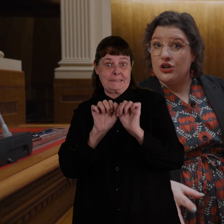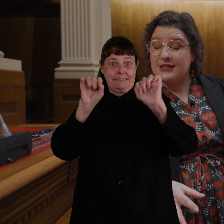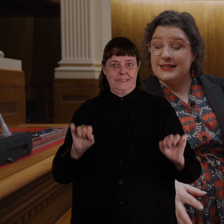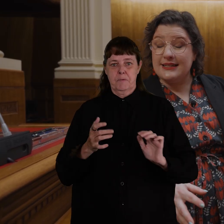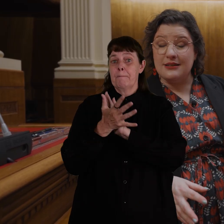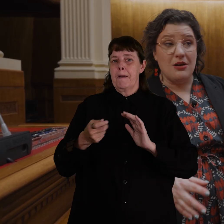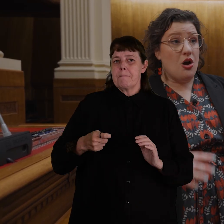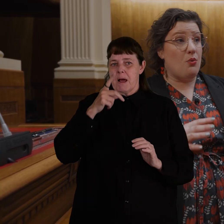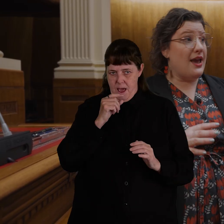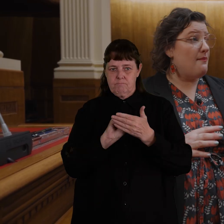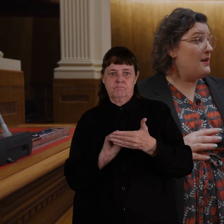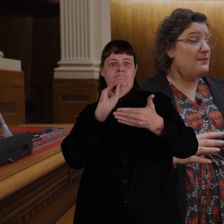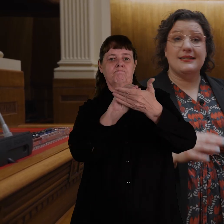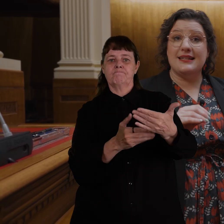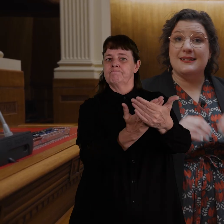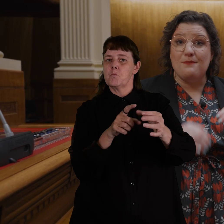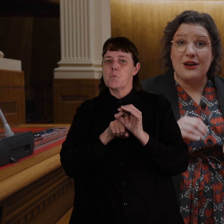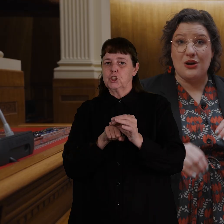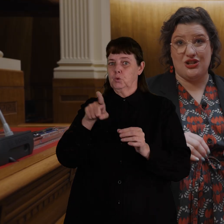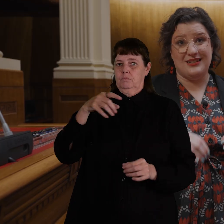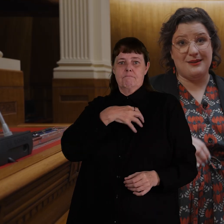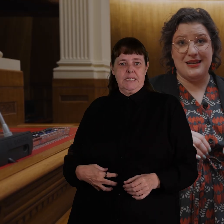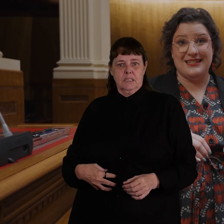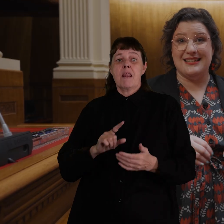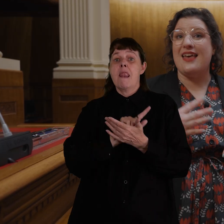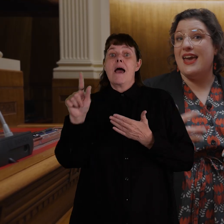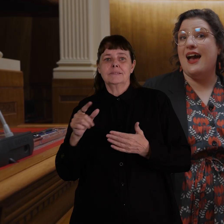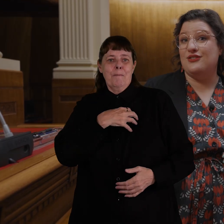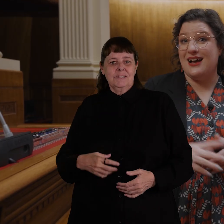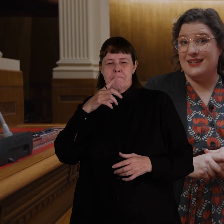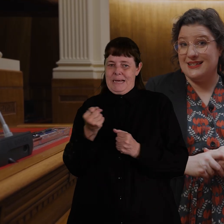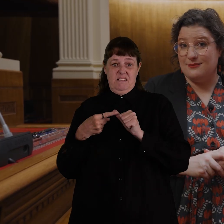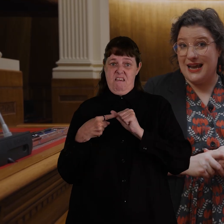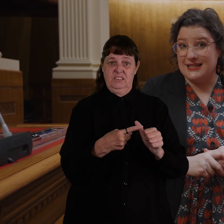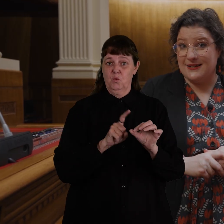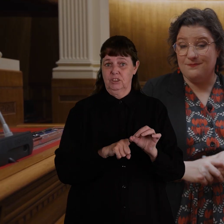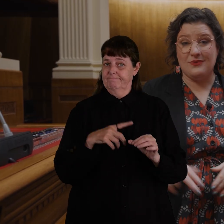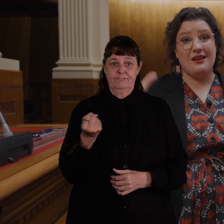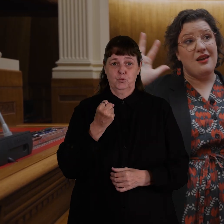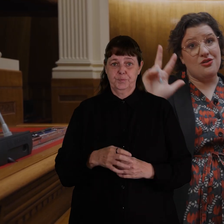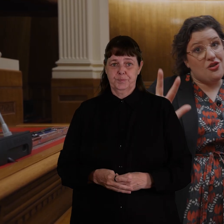notice” system where members can submit questions to ministers, and they have to answer them later.